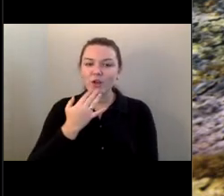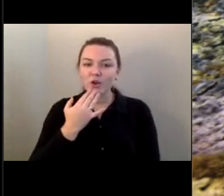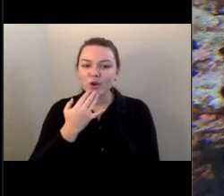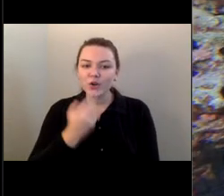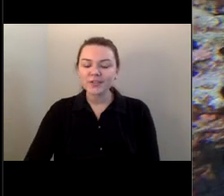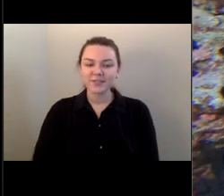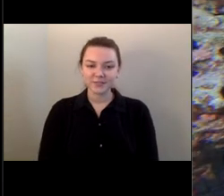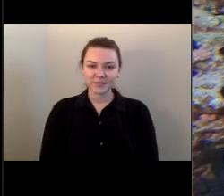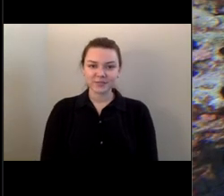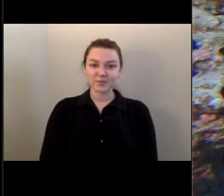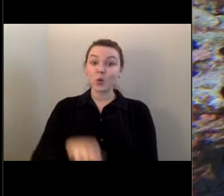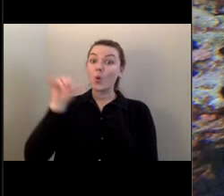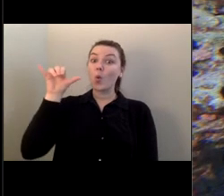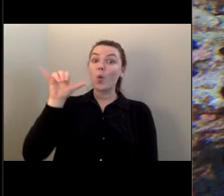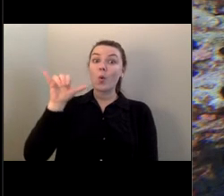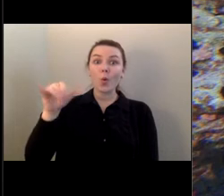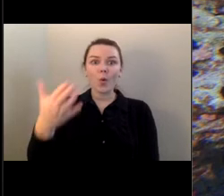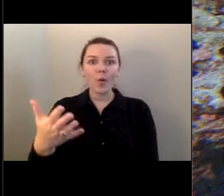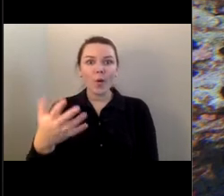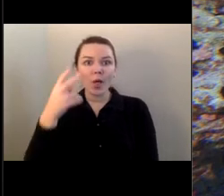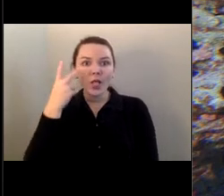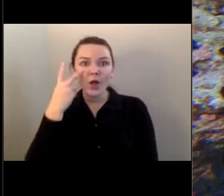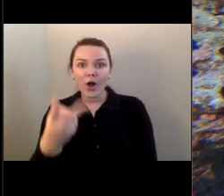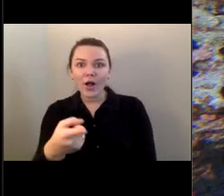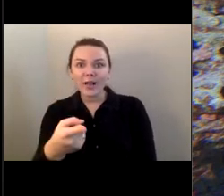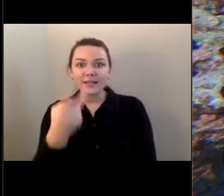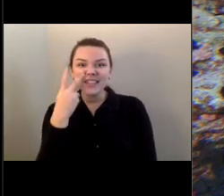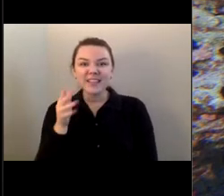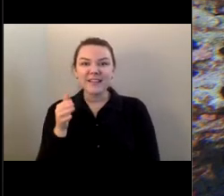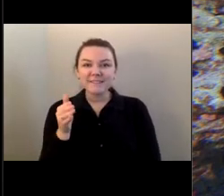Oh, and look. Look at all those fish and the marine algae.